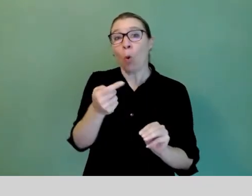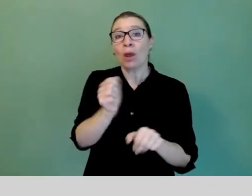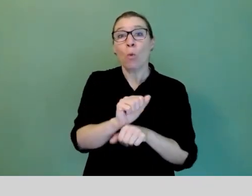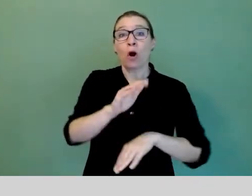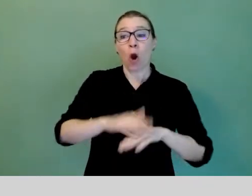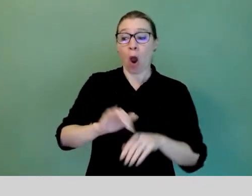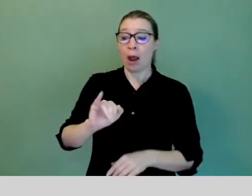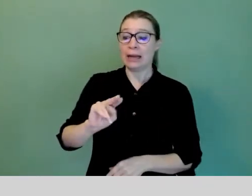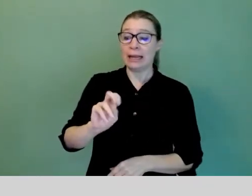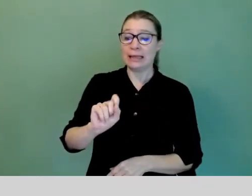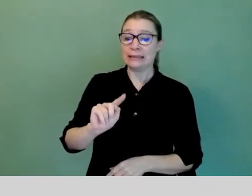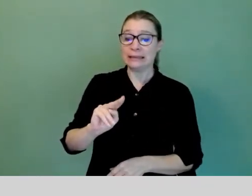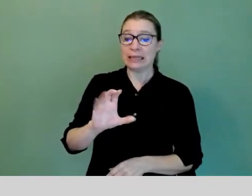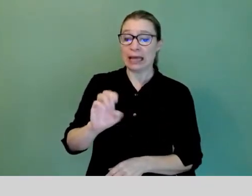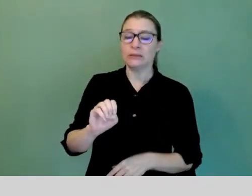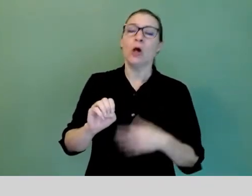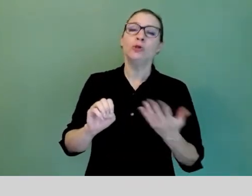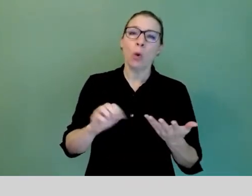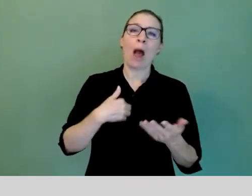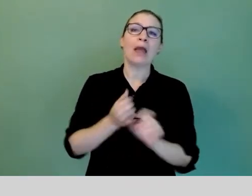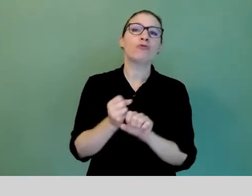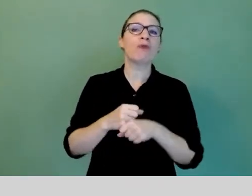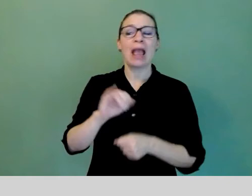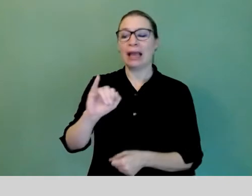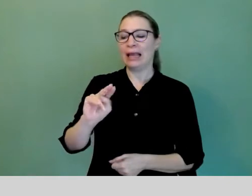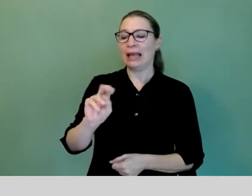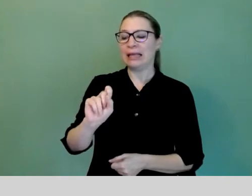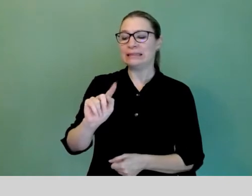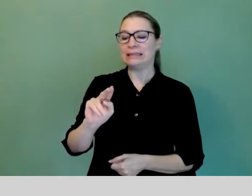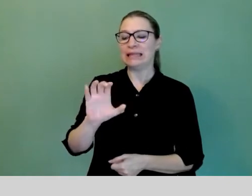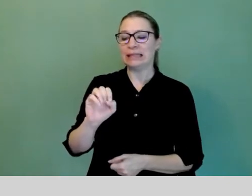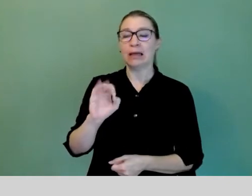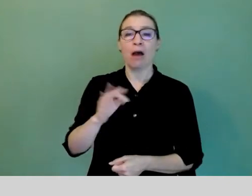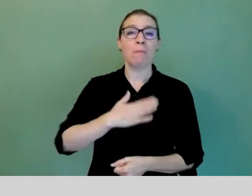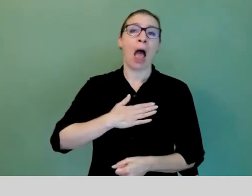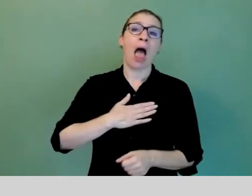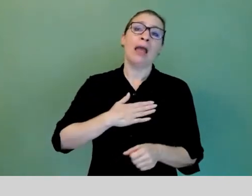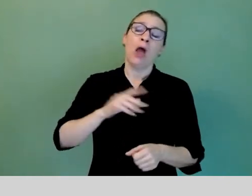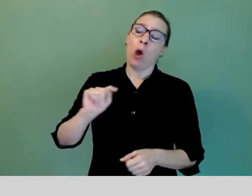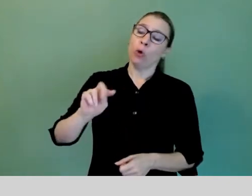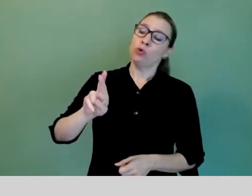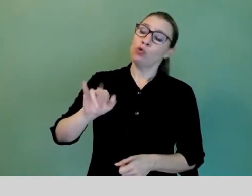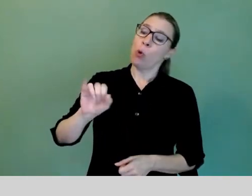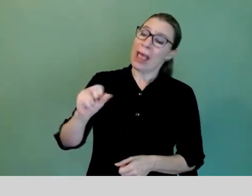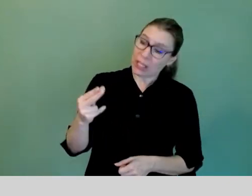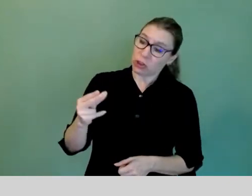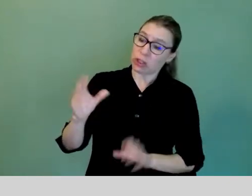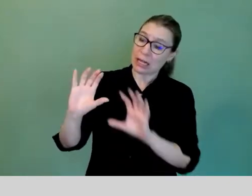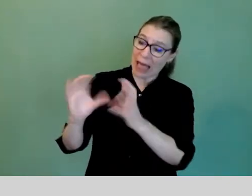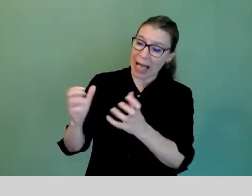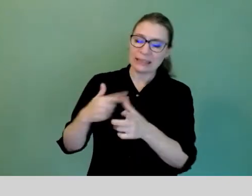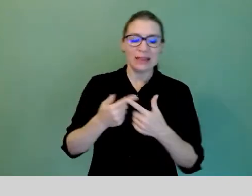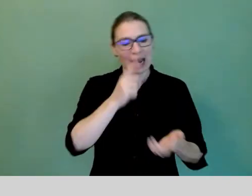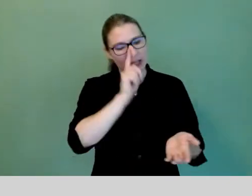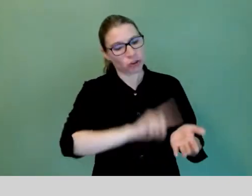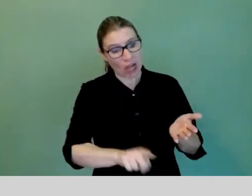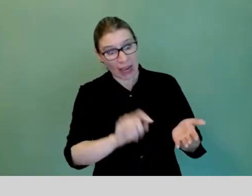I create an instance of my TrueIshClass and then I check that it works against the True Boolean.